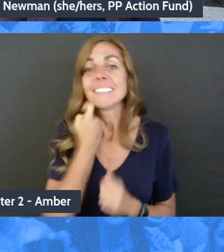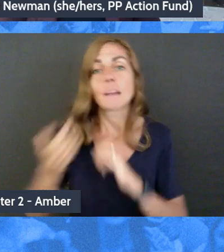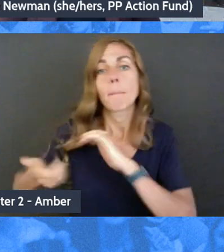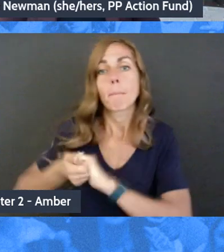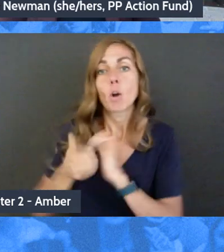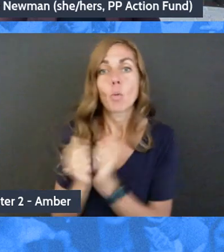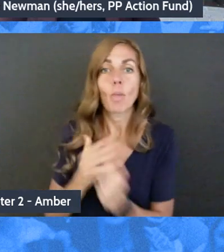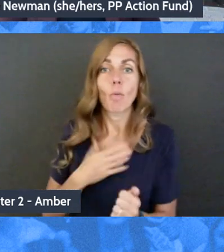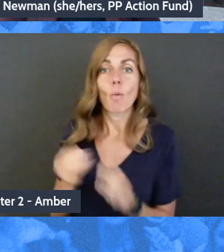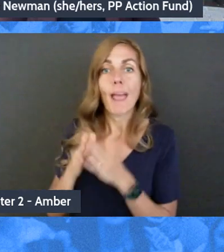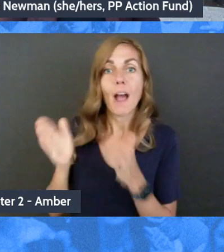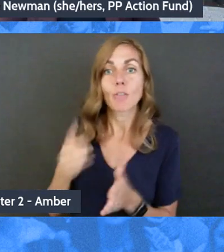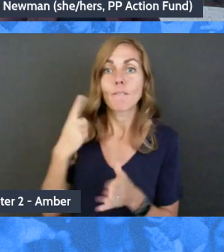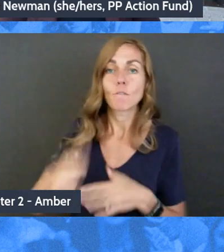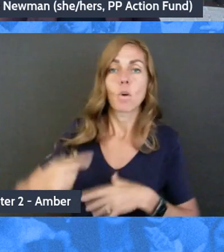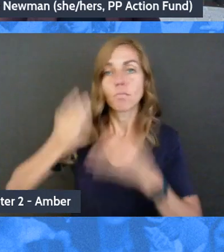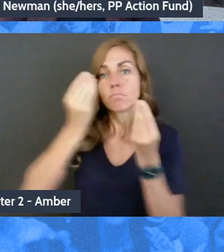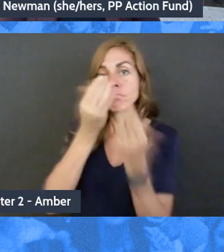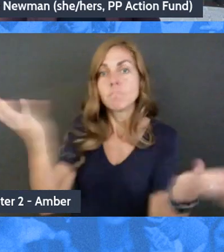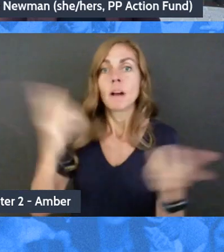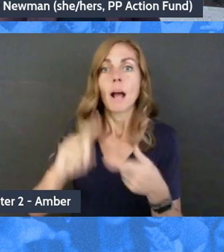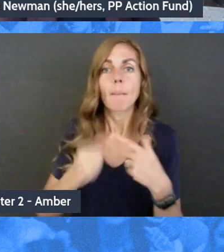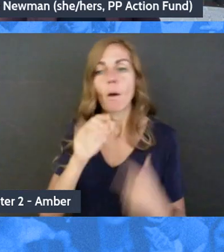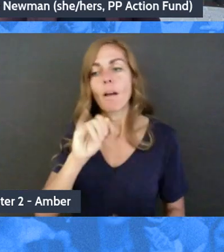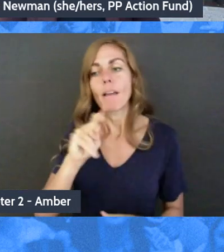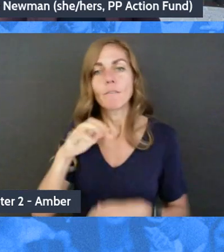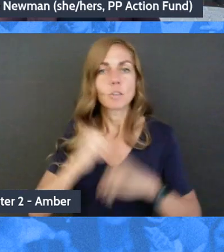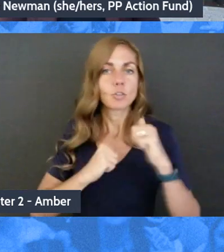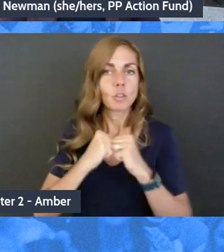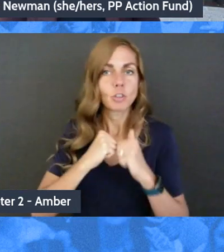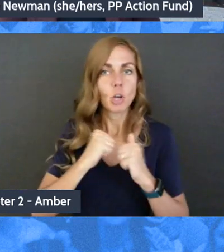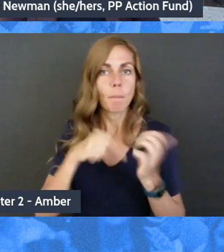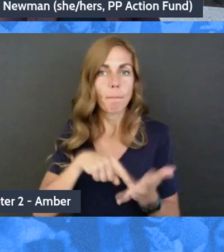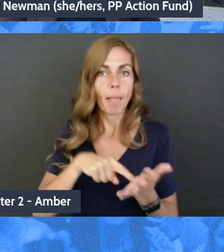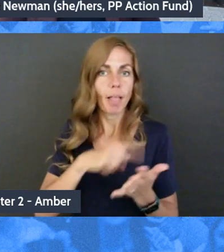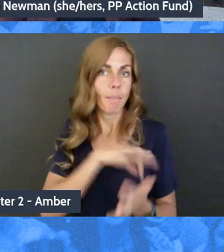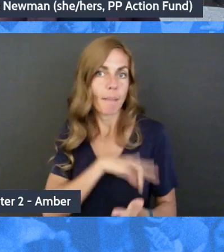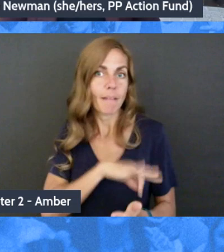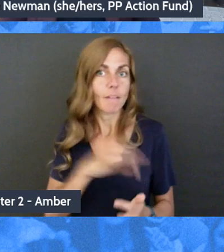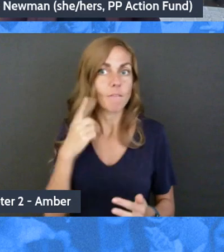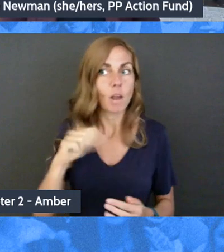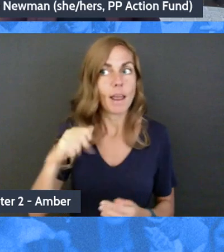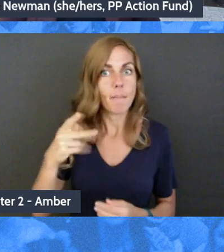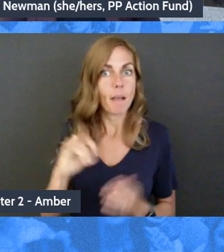on a briefing for our members about the infrastructure bill and the benefits, not just for the AAPI community,